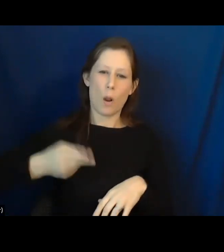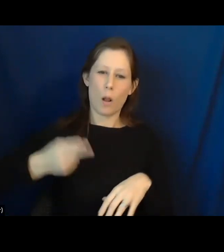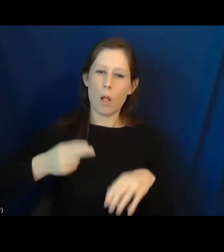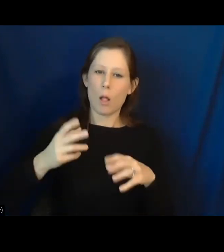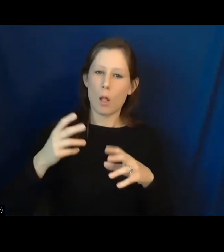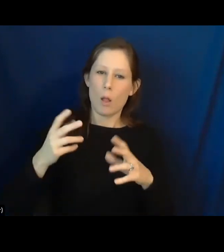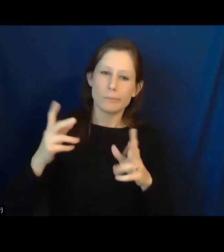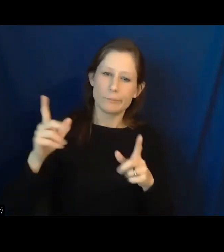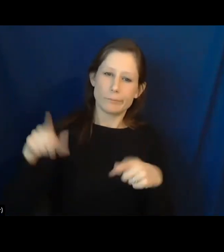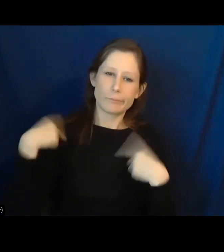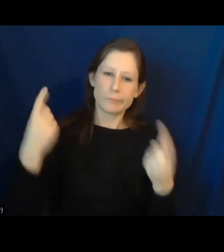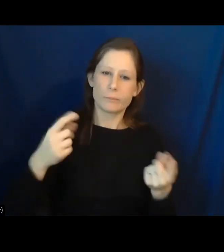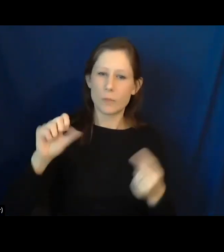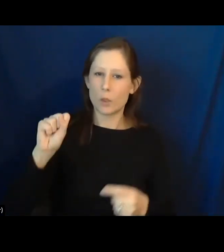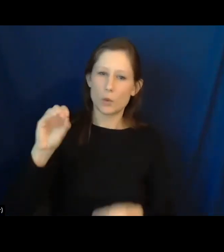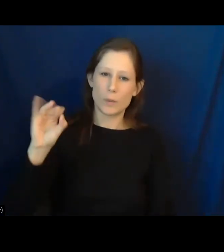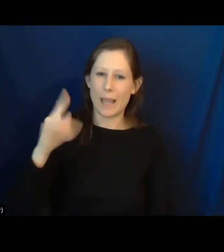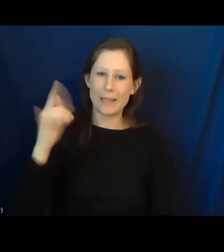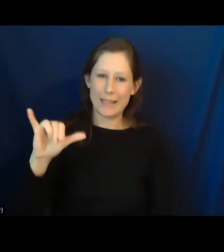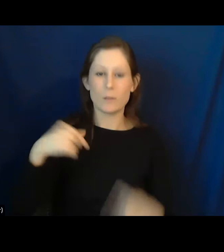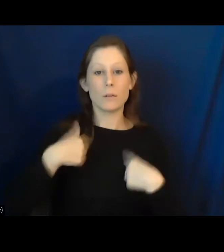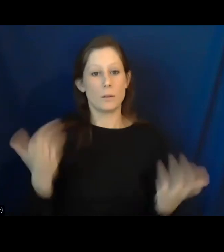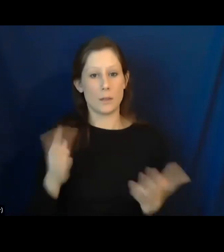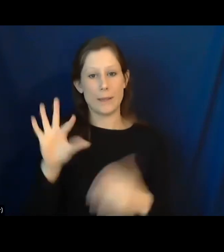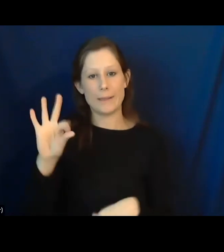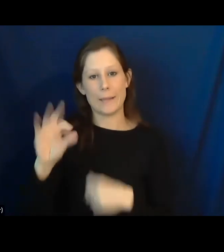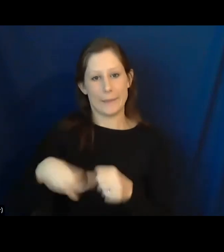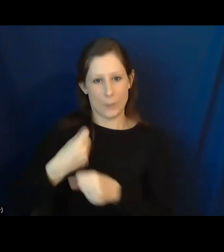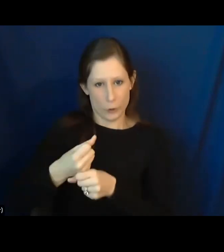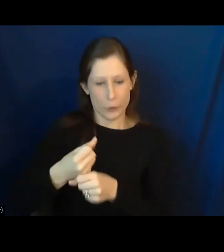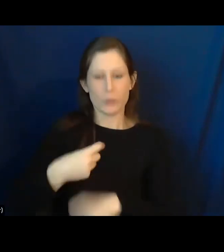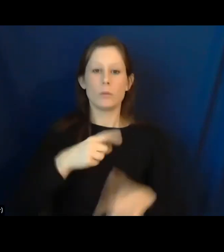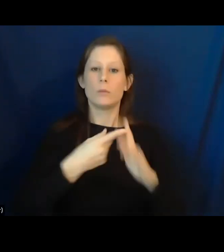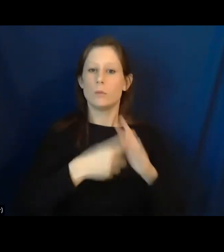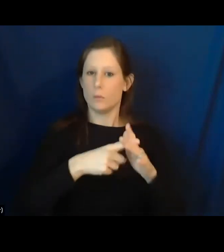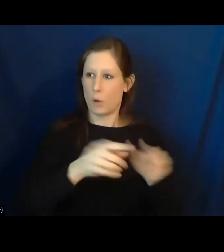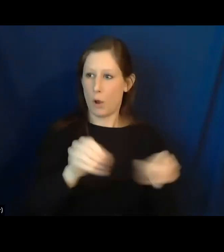for about nine years. And I started off as part-time. I worked my way up the ladder and